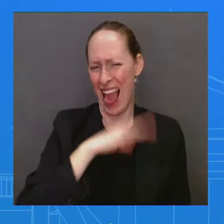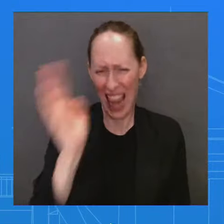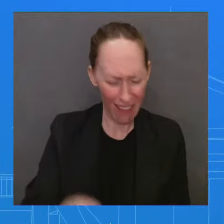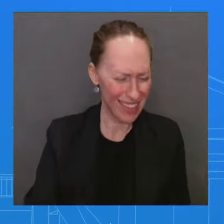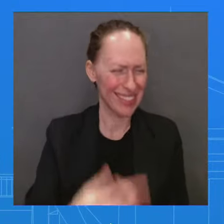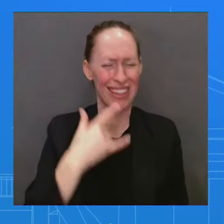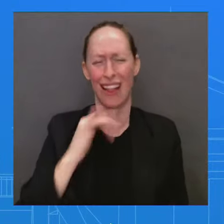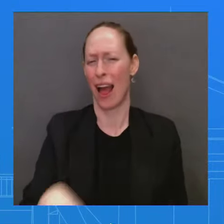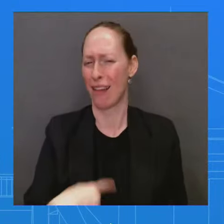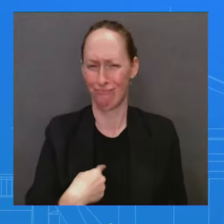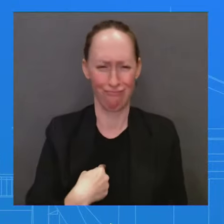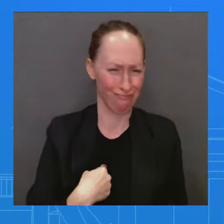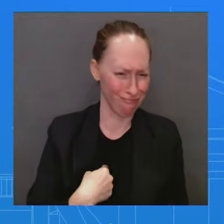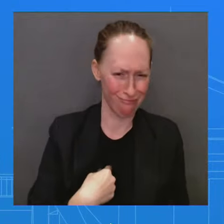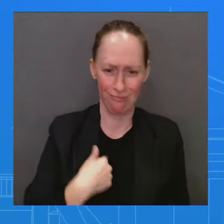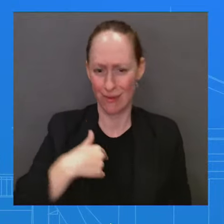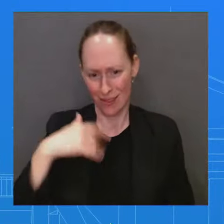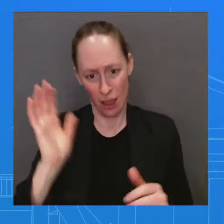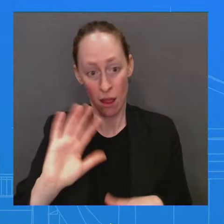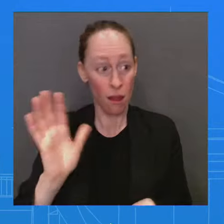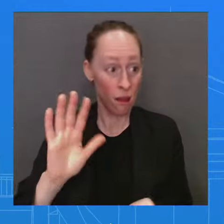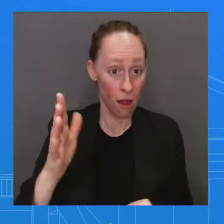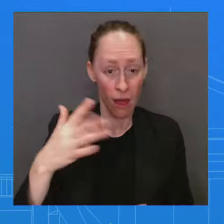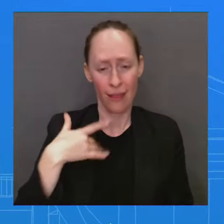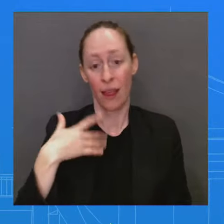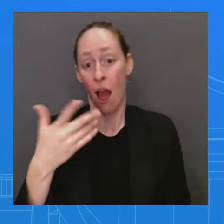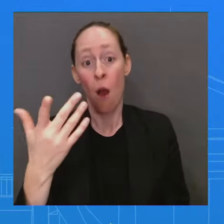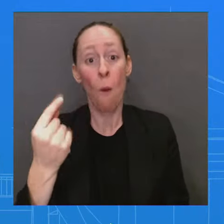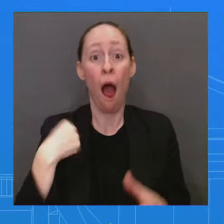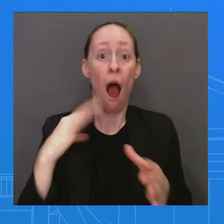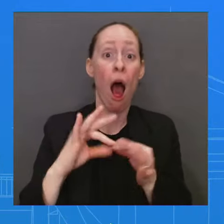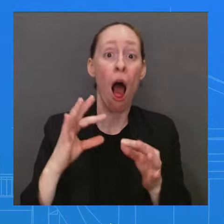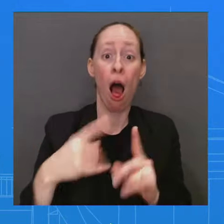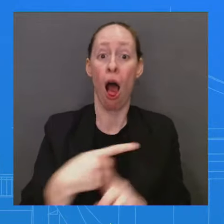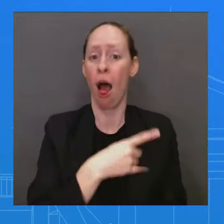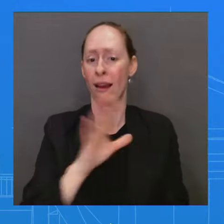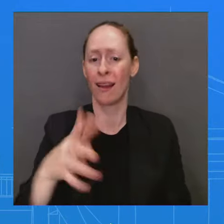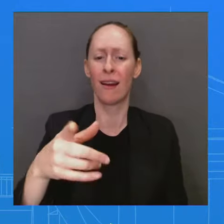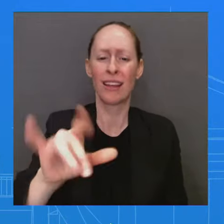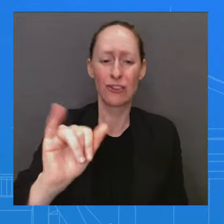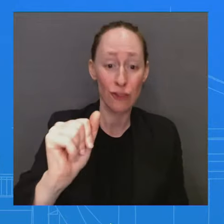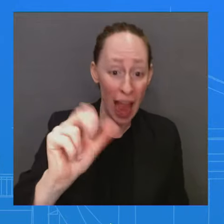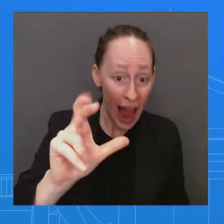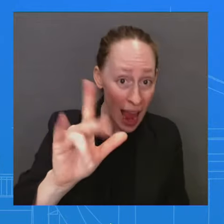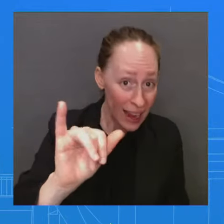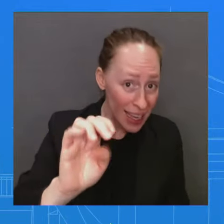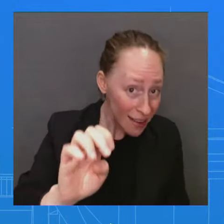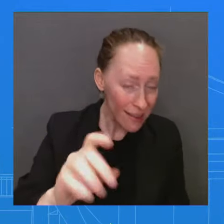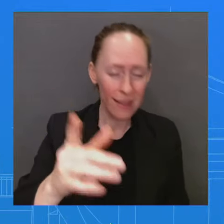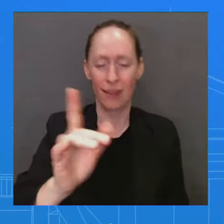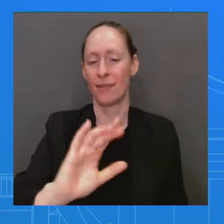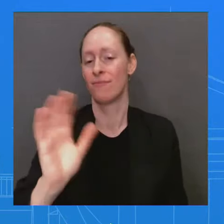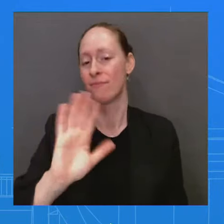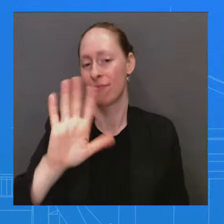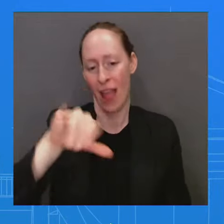what we said, Jacqui, is Iran is certainly complicit here. Without them, there is no Hamas.